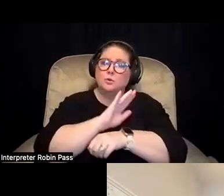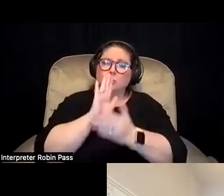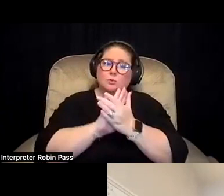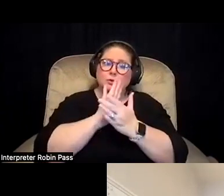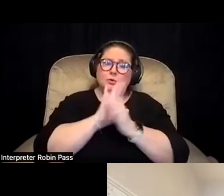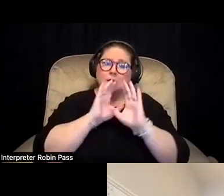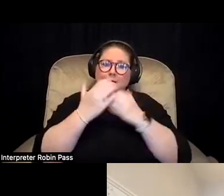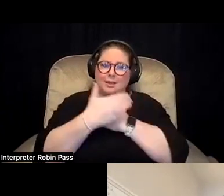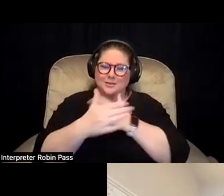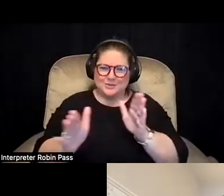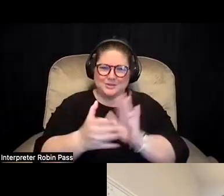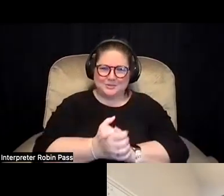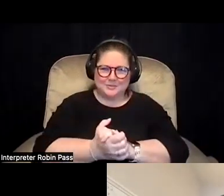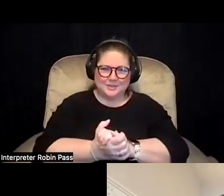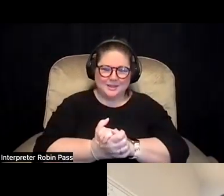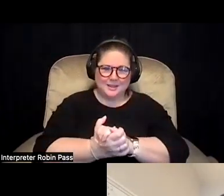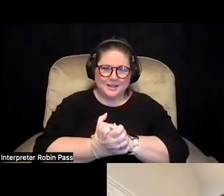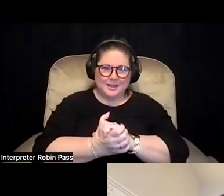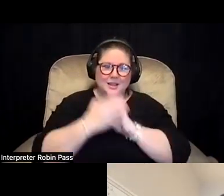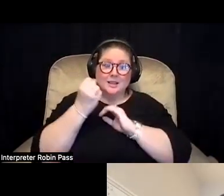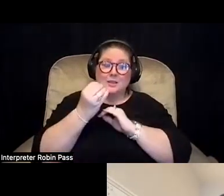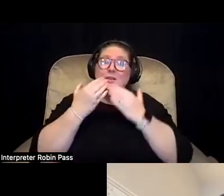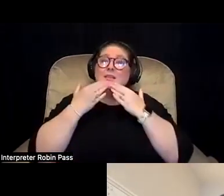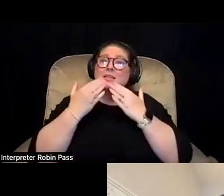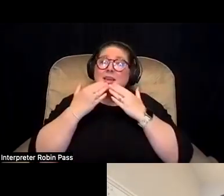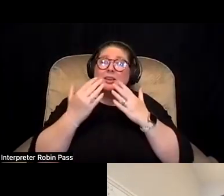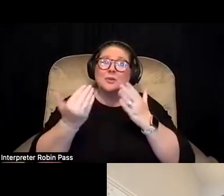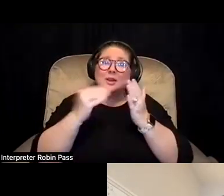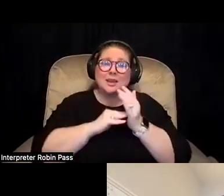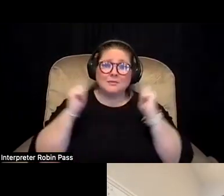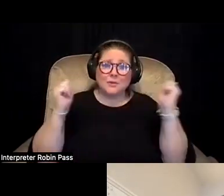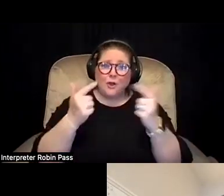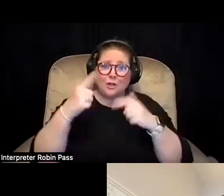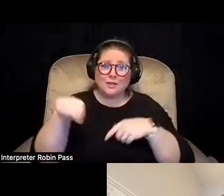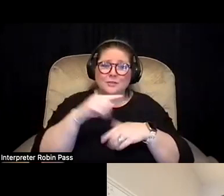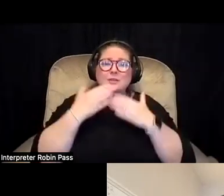that's wonderful so thank you again to all of you so much thank you for for your time